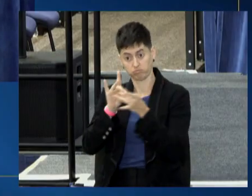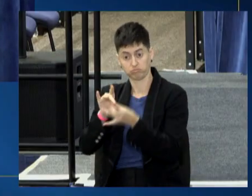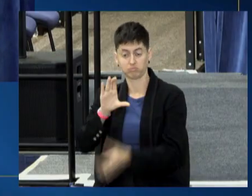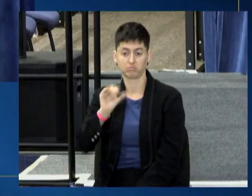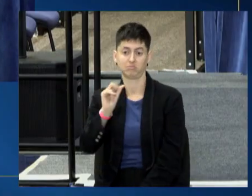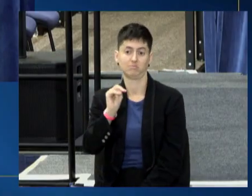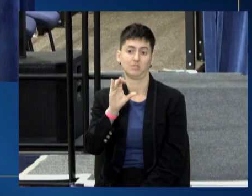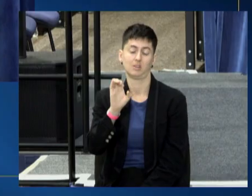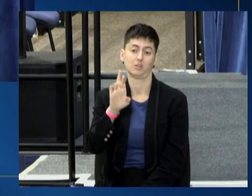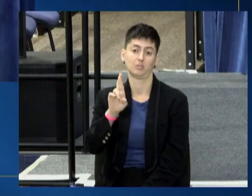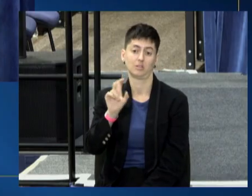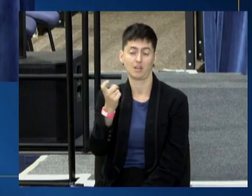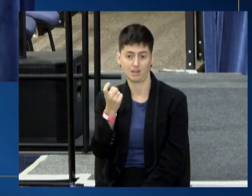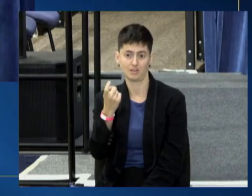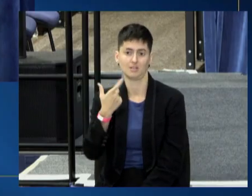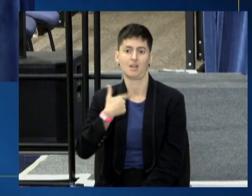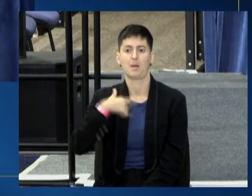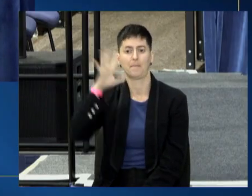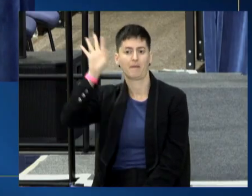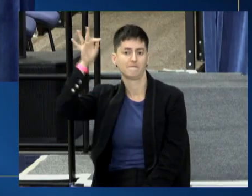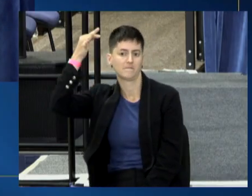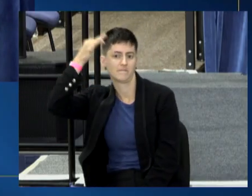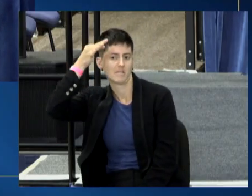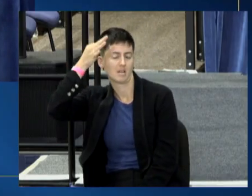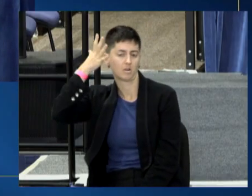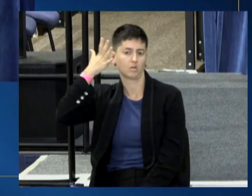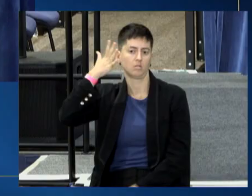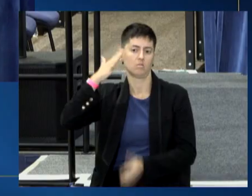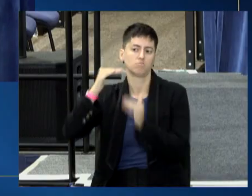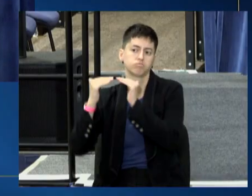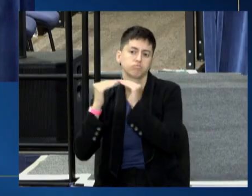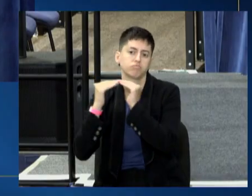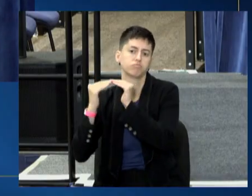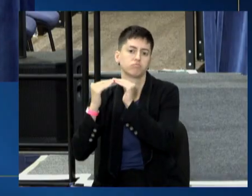co-lead on behalf of the government, engaging through this public-private partnership that we